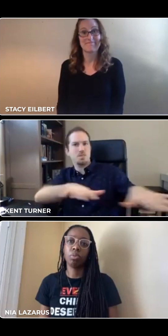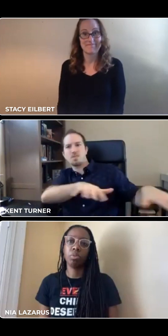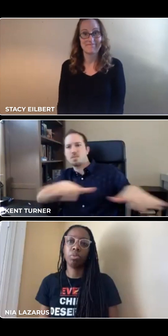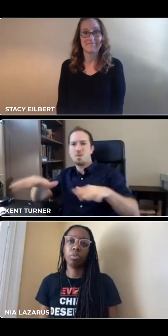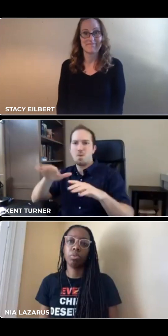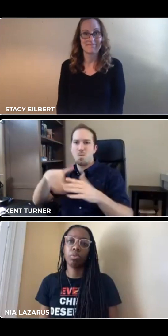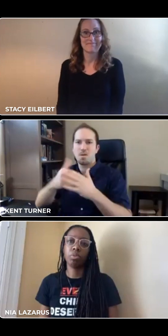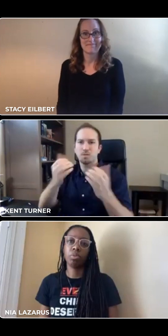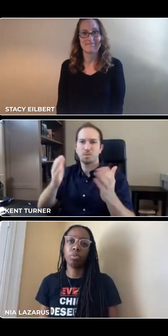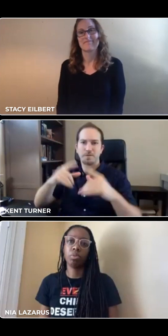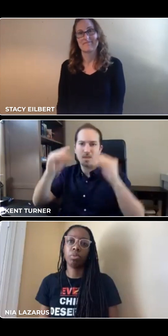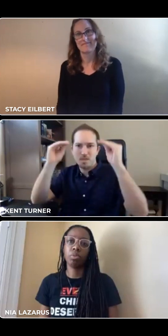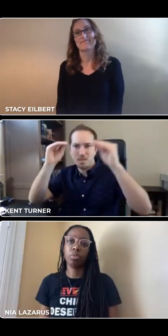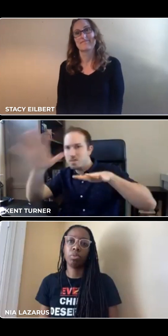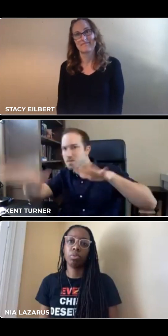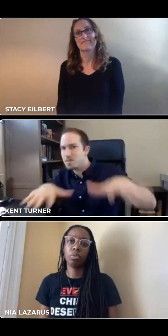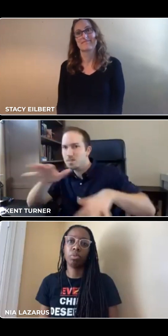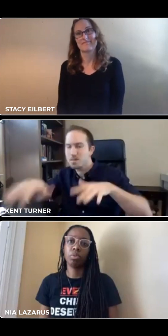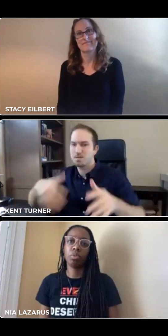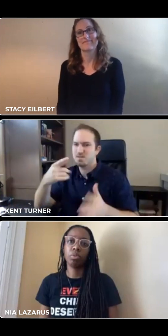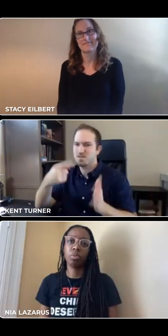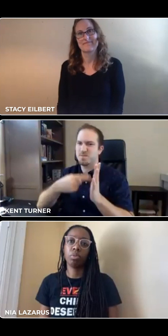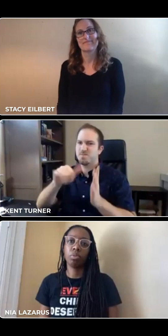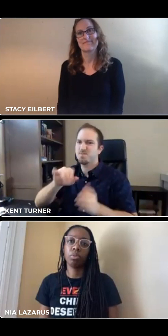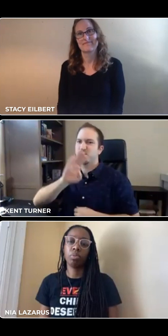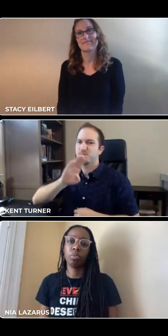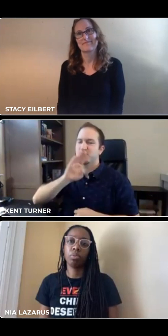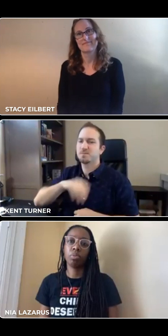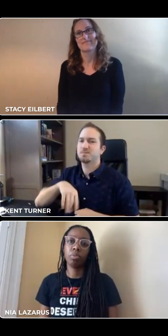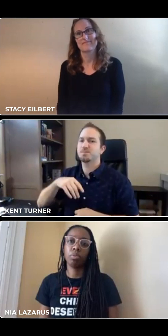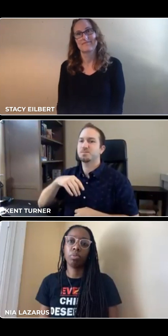As well as, with the the digital model, that allows you a lot more one-on-one time with